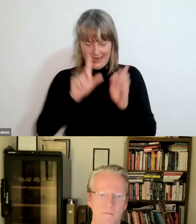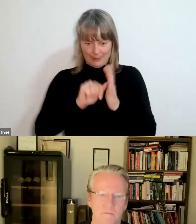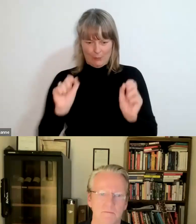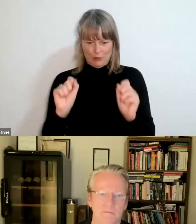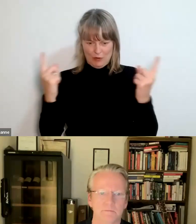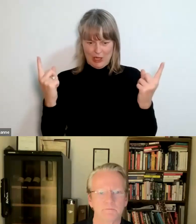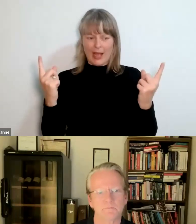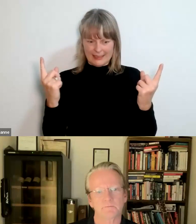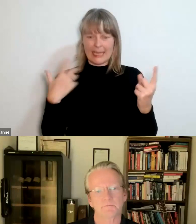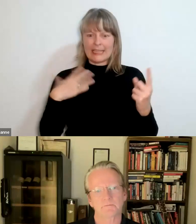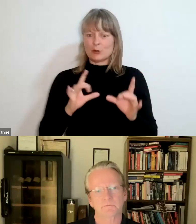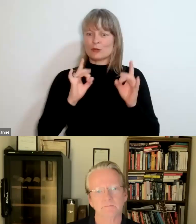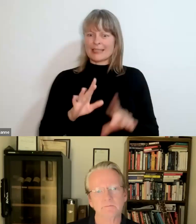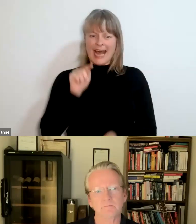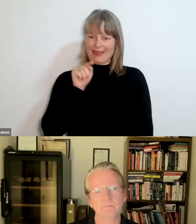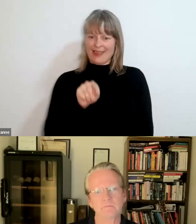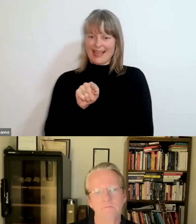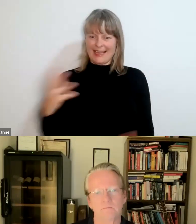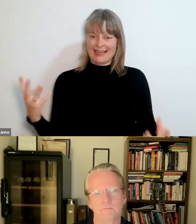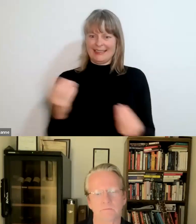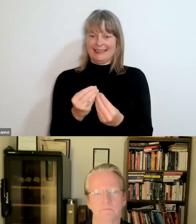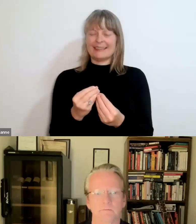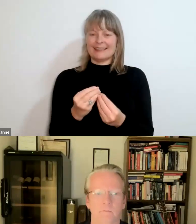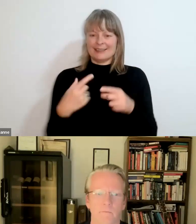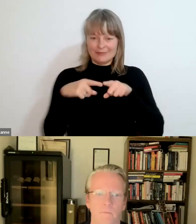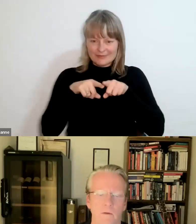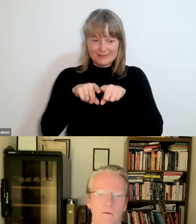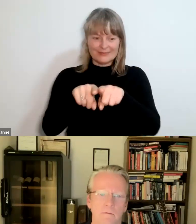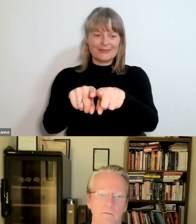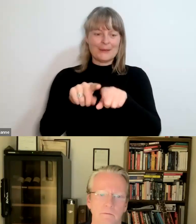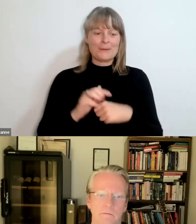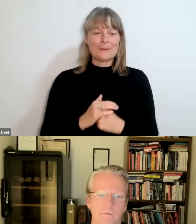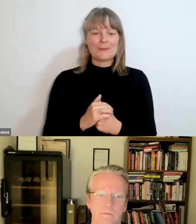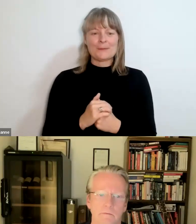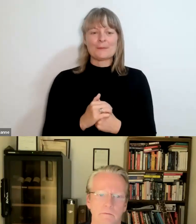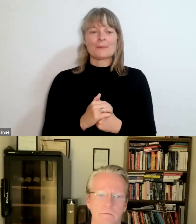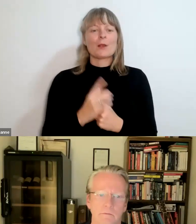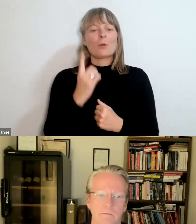started on this journey. >> That is so interesting to me that we have both come from